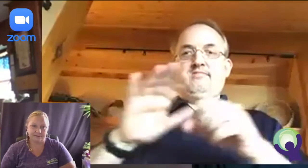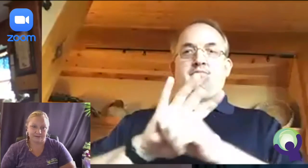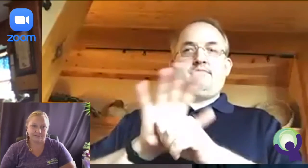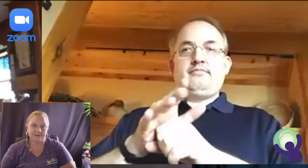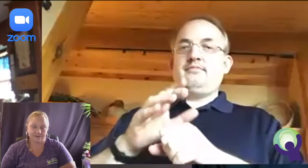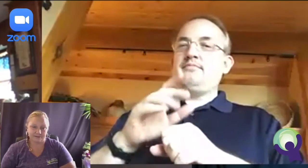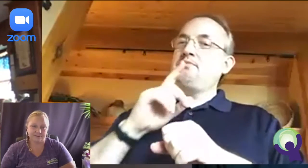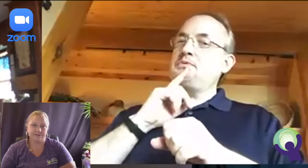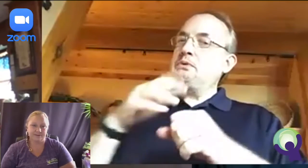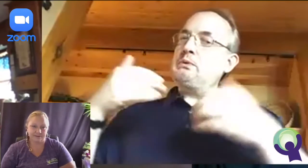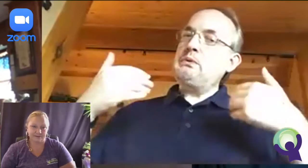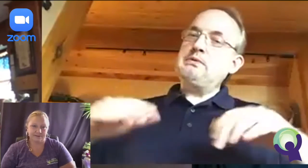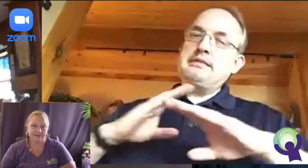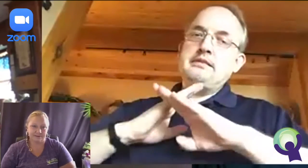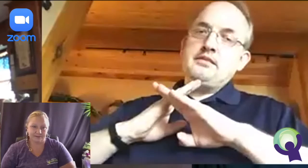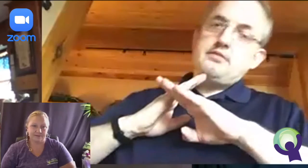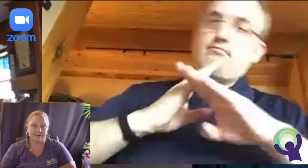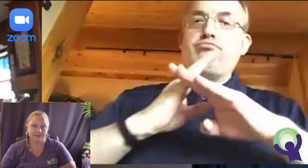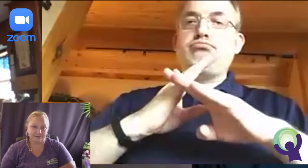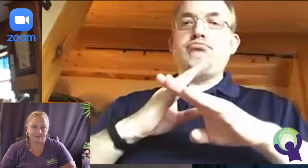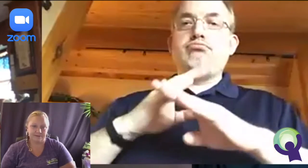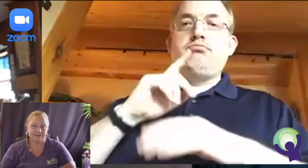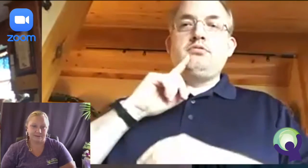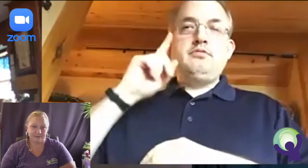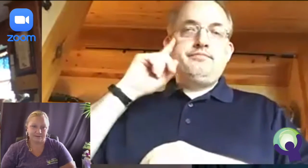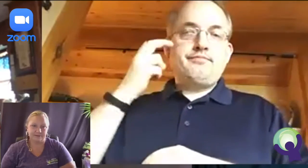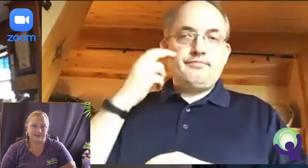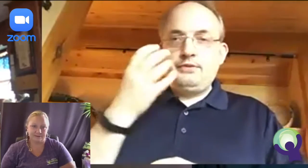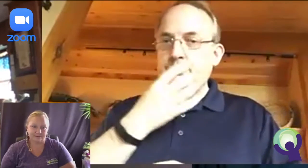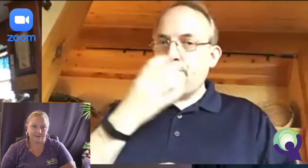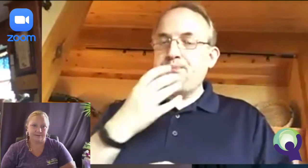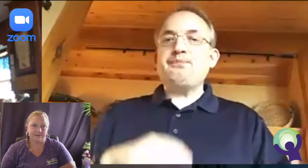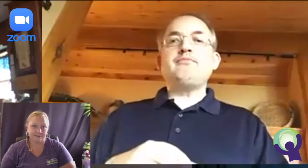play when you're working in close contact and now with the added layer of the coronavirus.